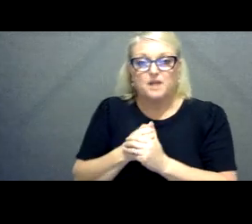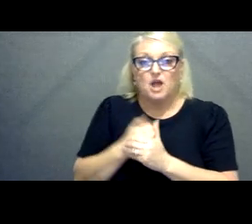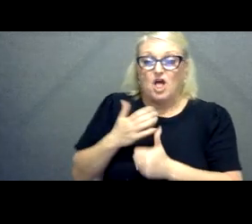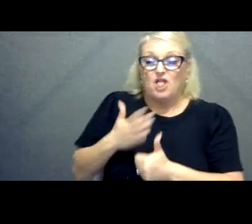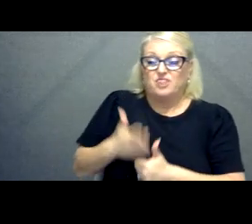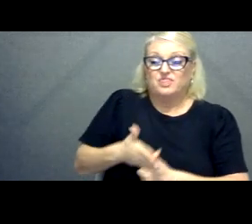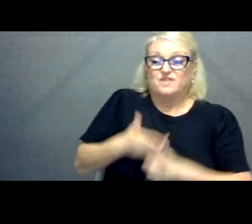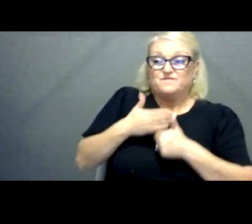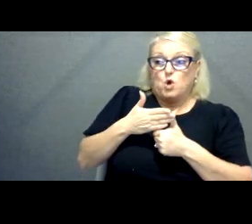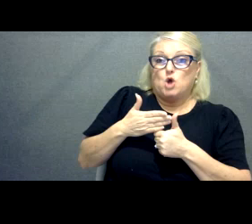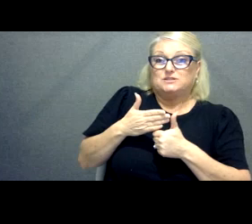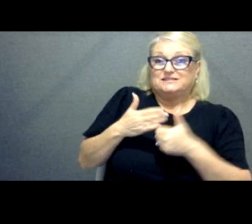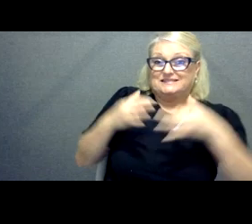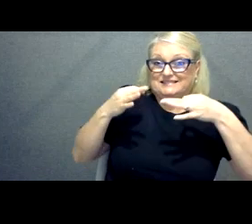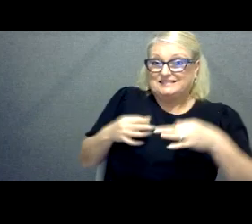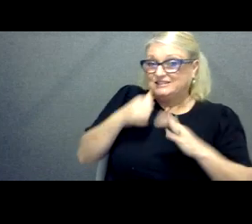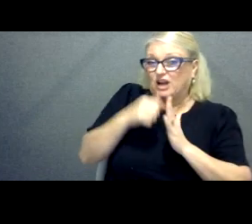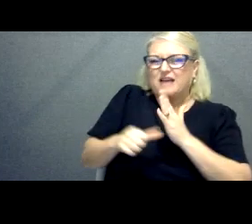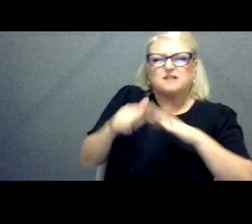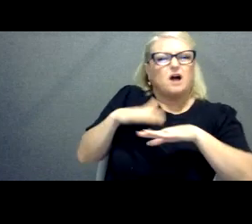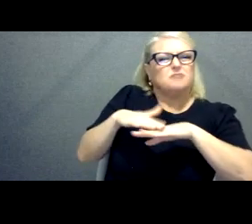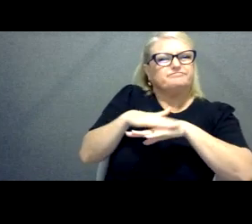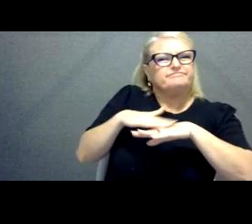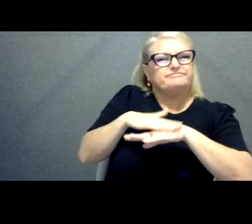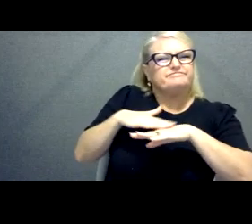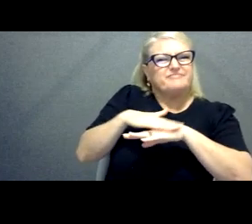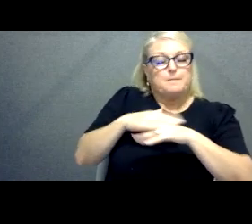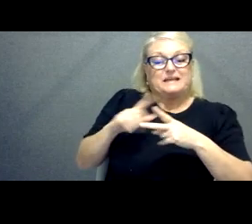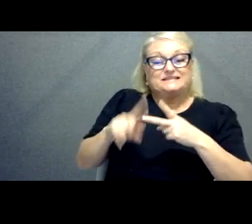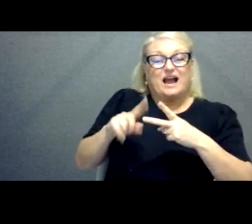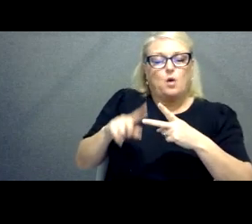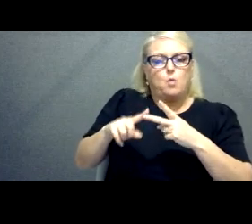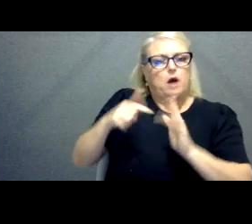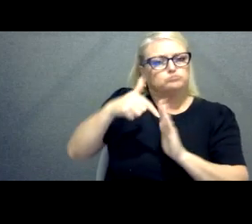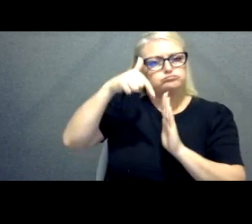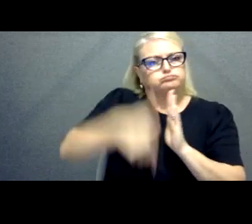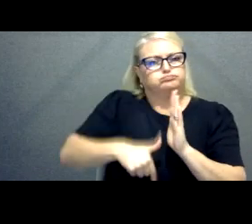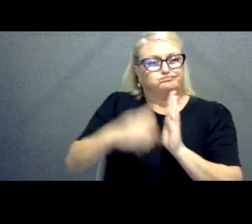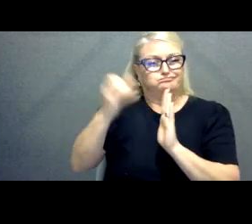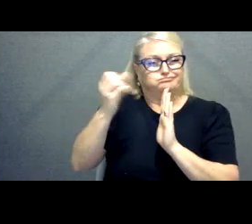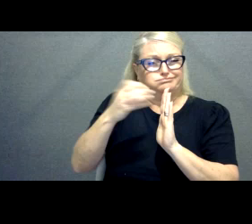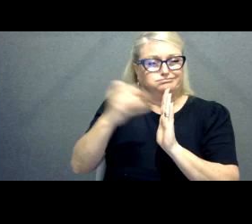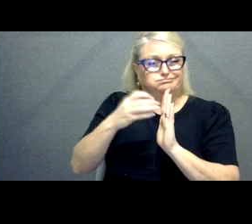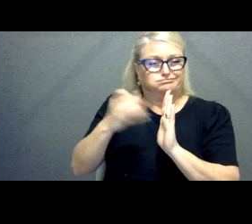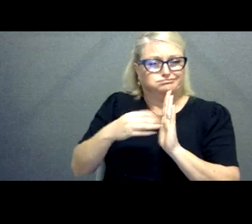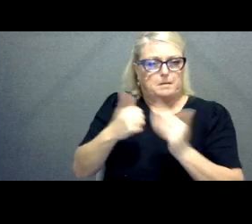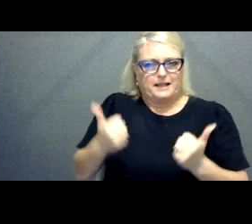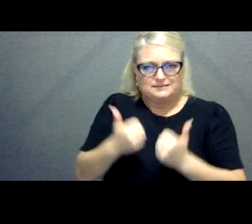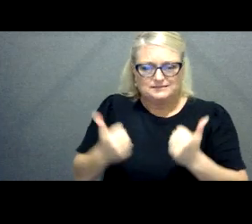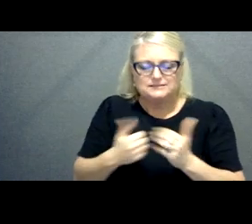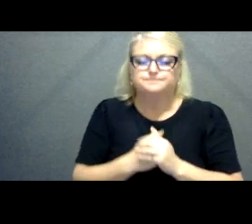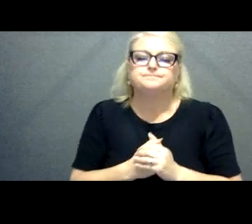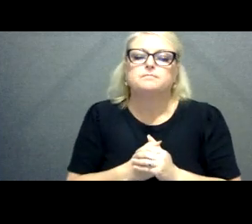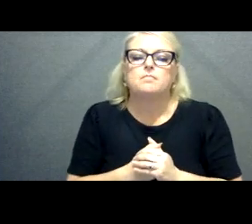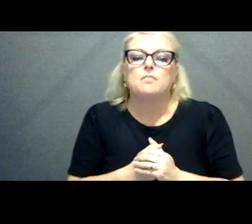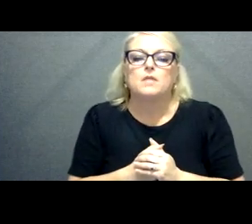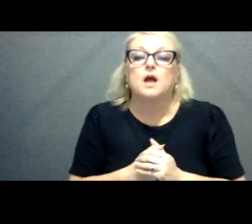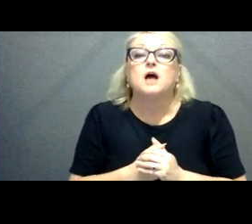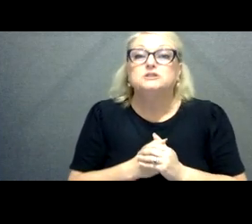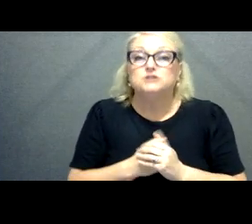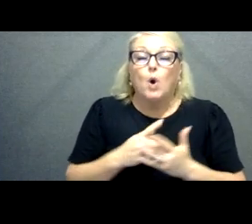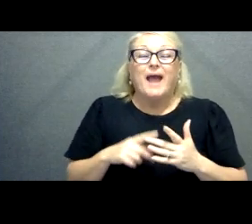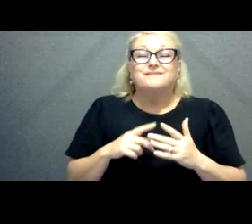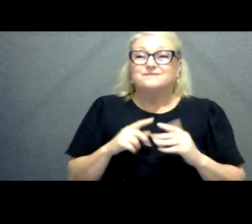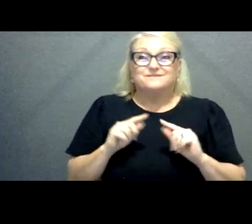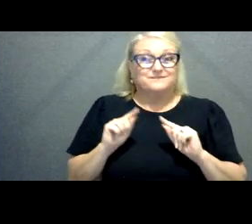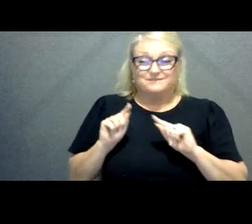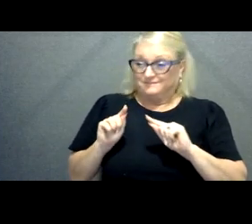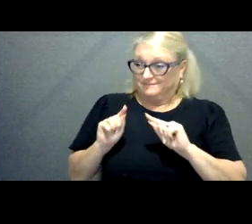get from our um from our system and if you're still as the client or um you as a solicitor or